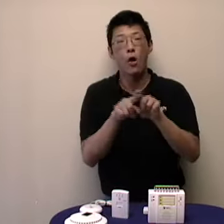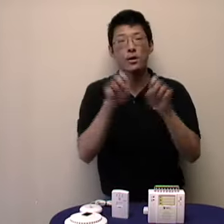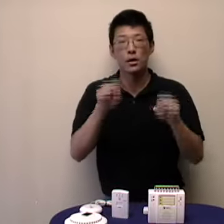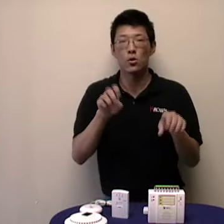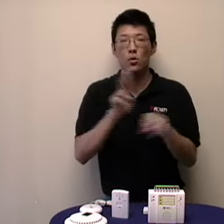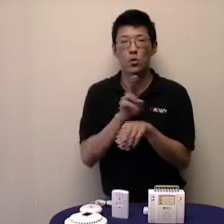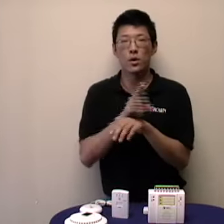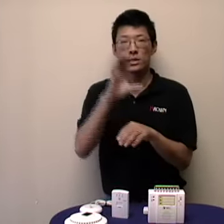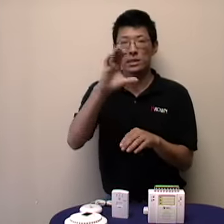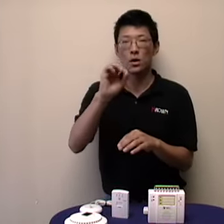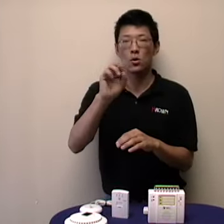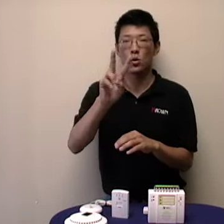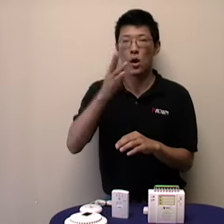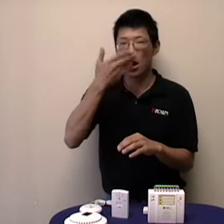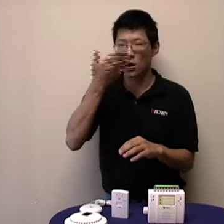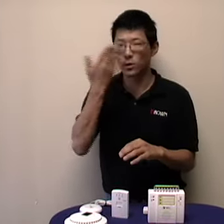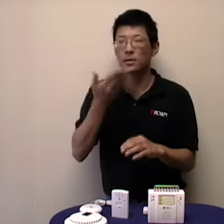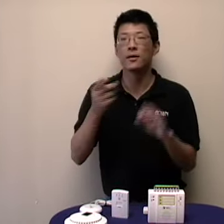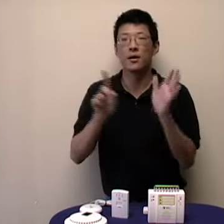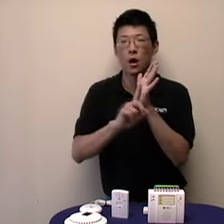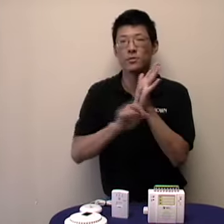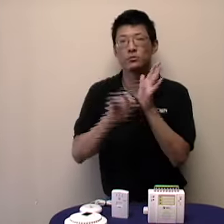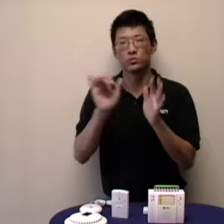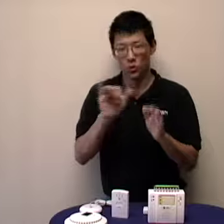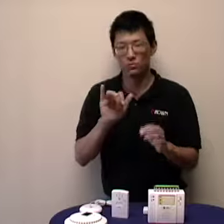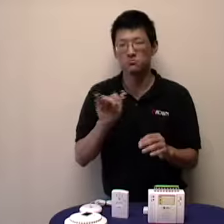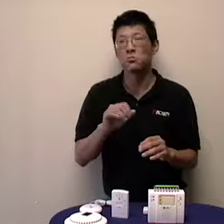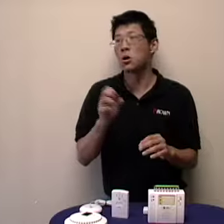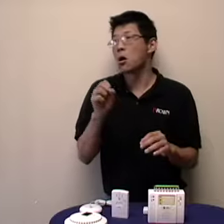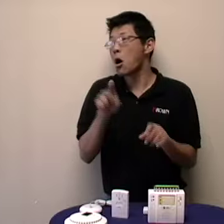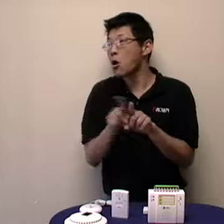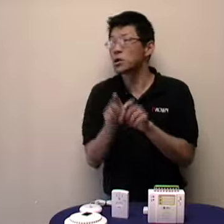Transmitter can be also attached to Carbon Dioxide Detector